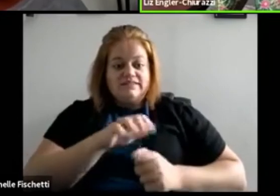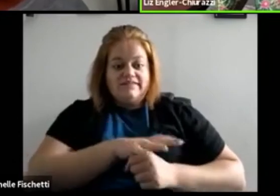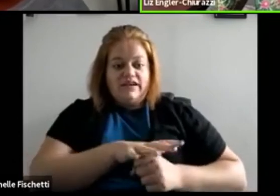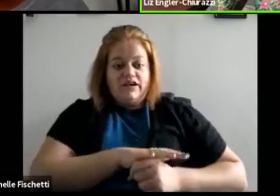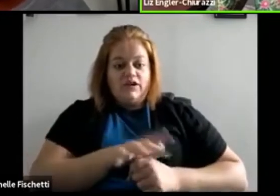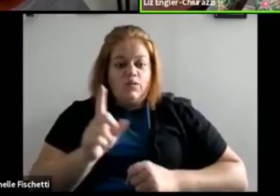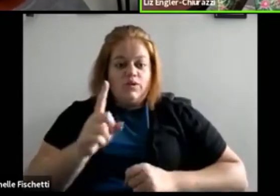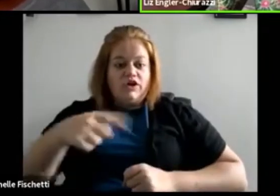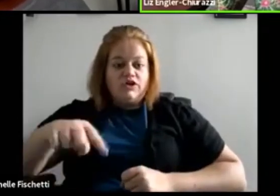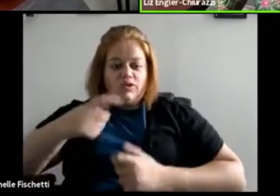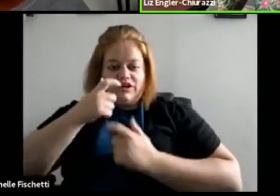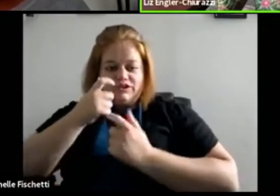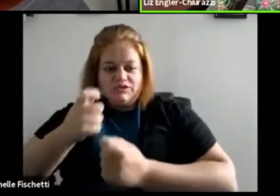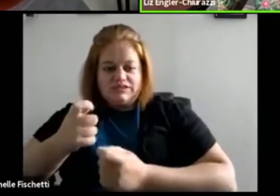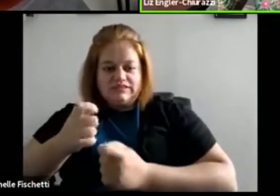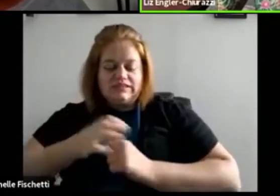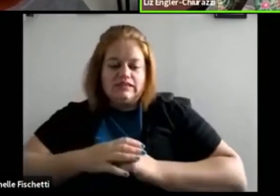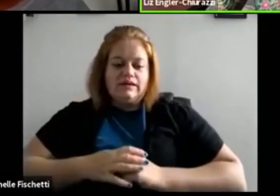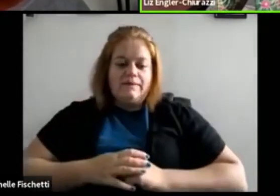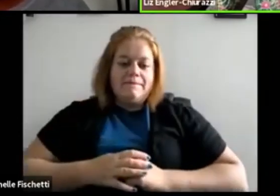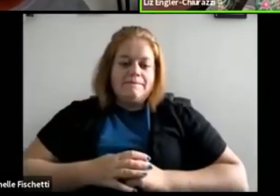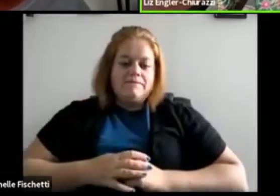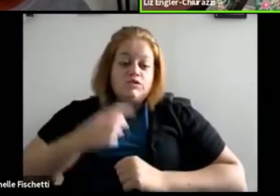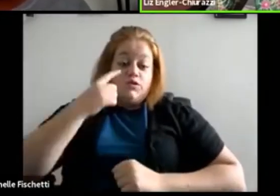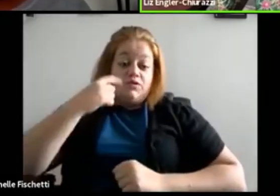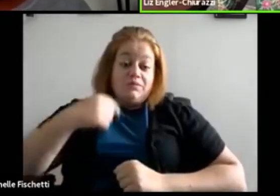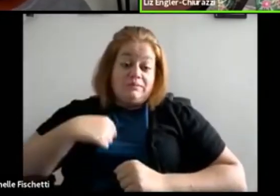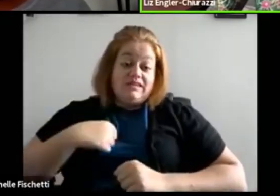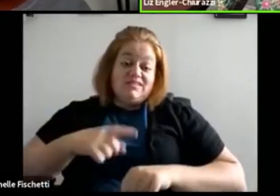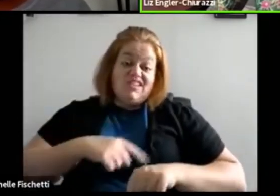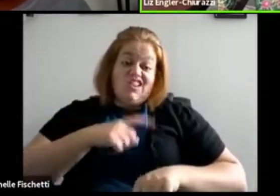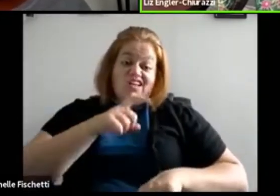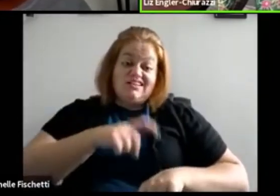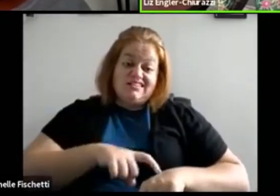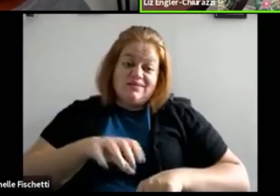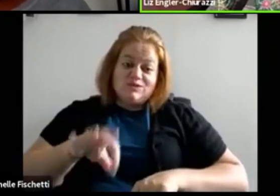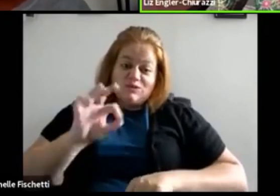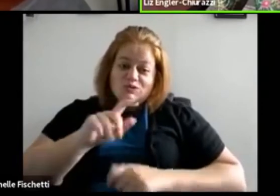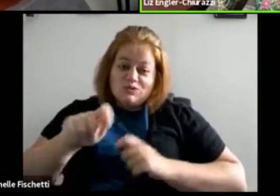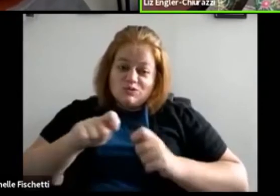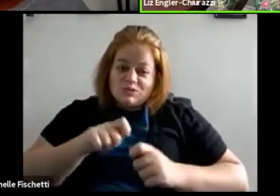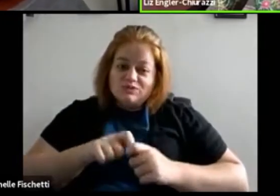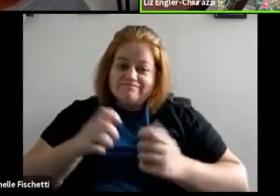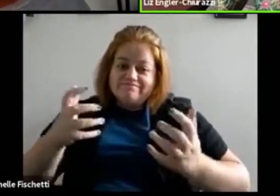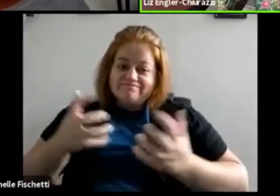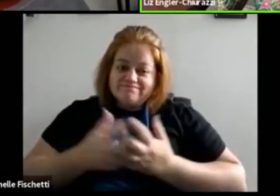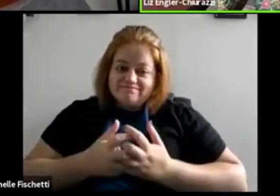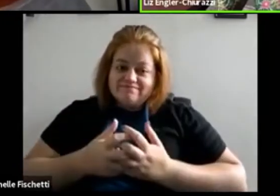so it took me a long time to find psychology and to find neuroscience up